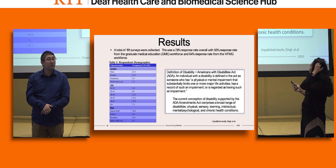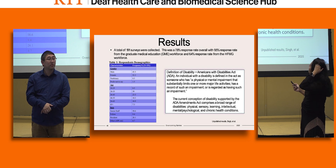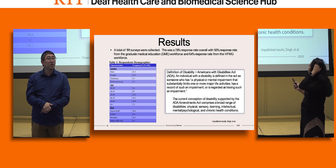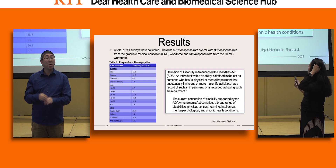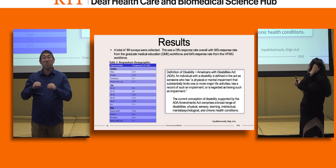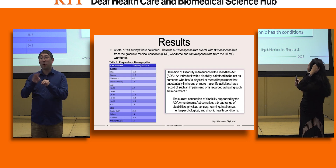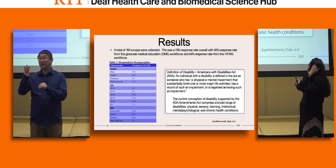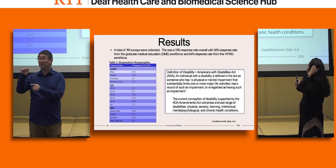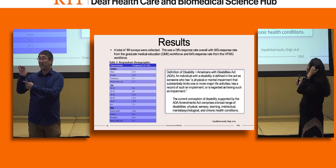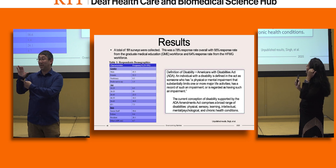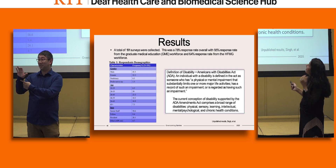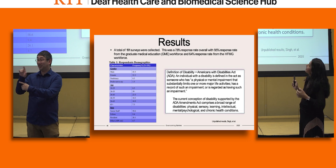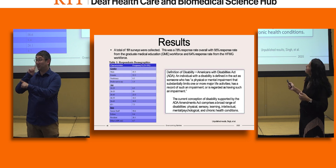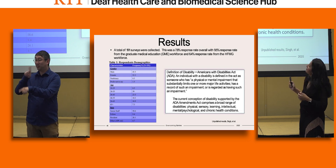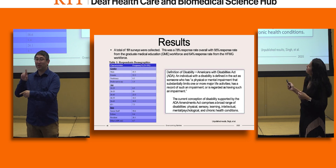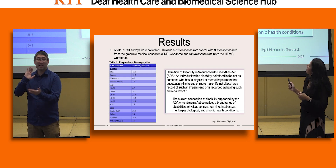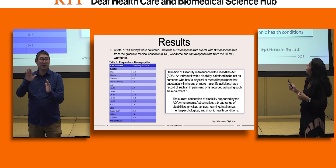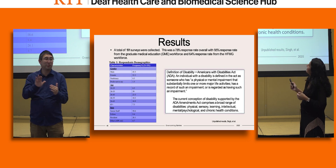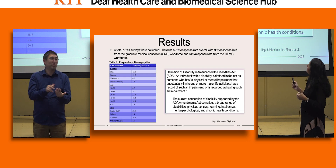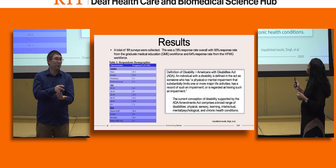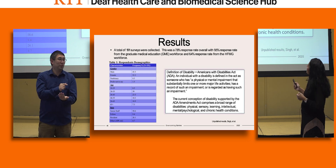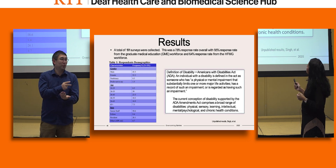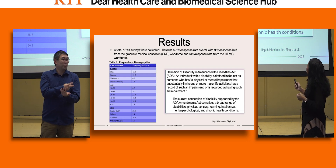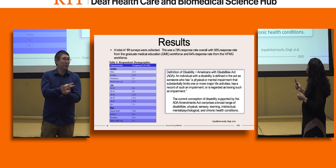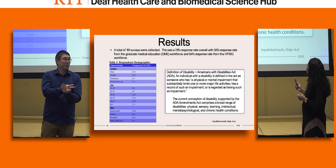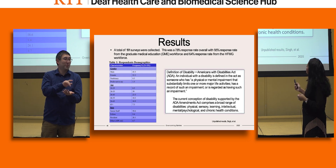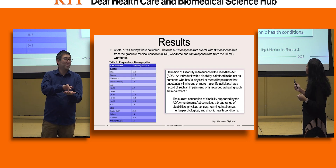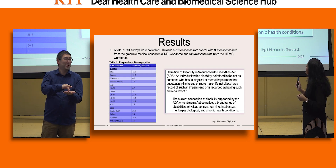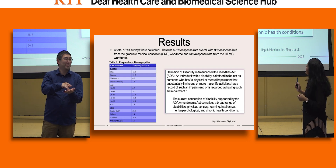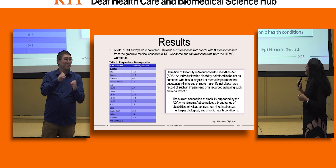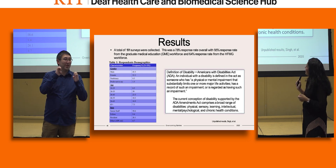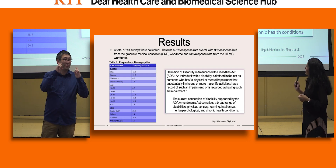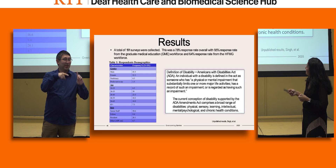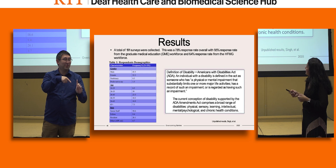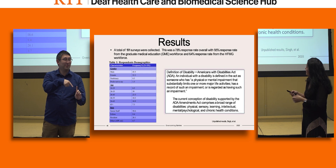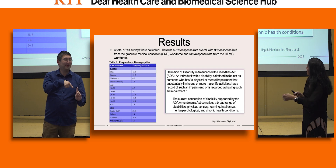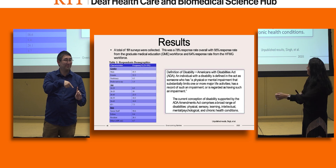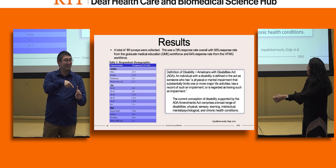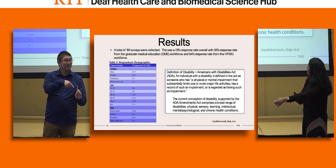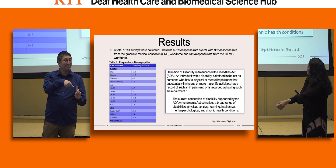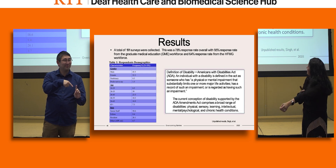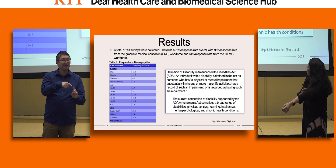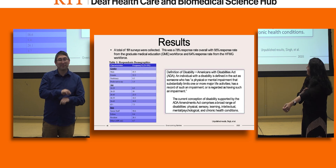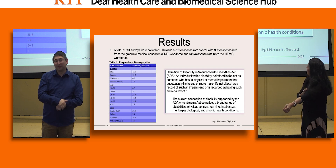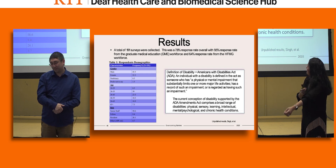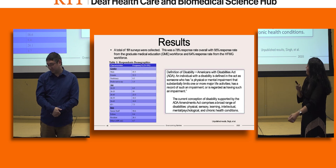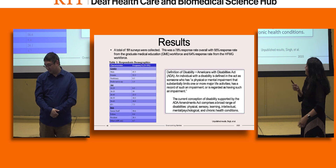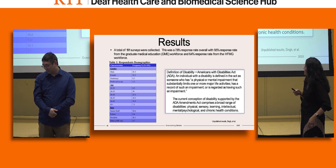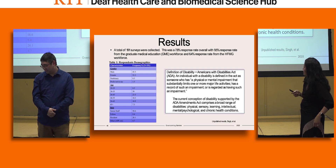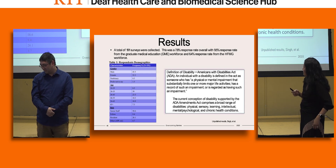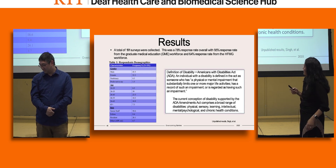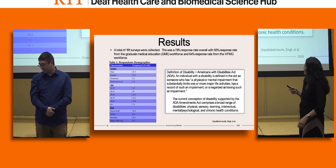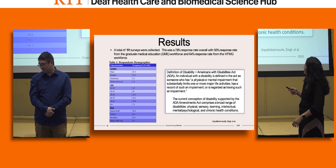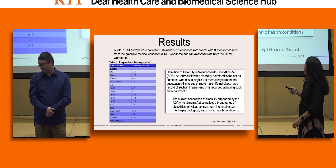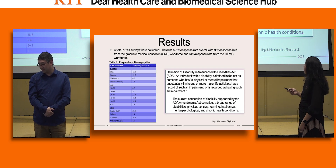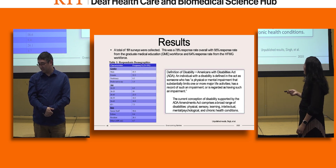with more actually faculty responding than graduate medical education fellows and residents.